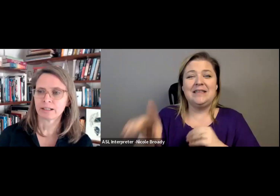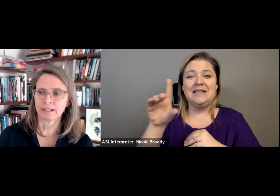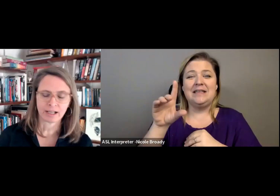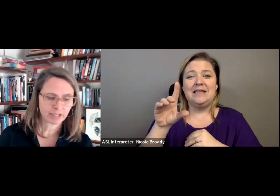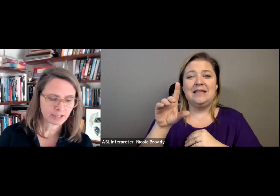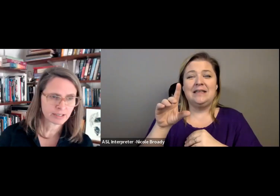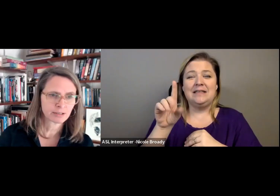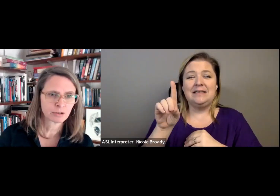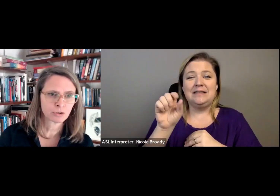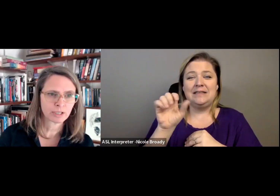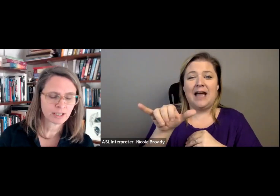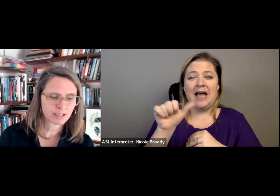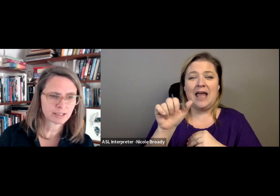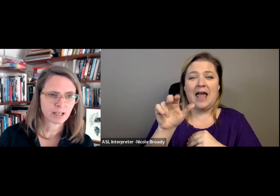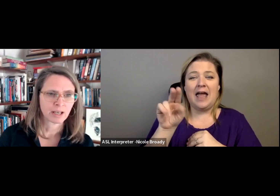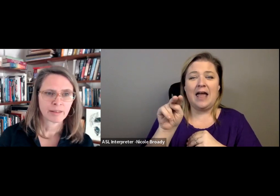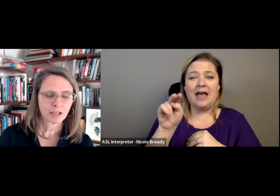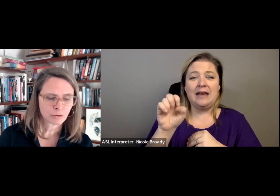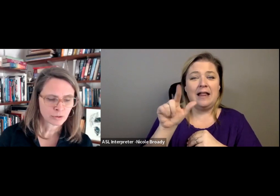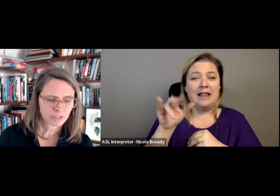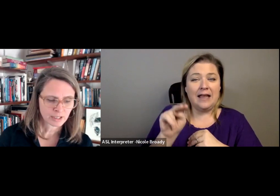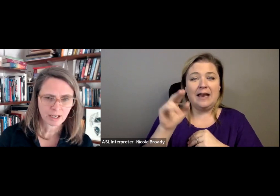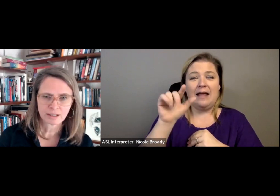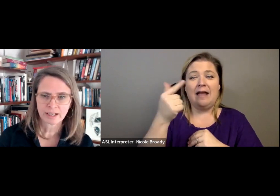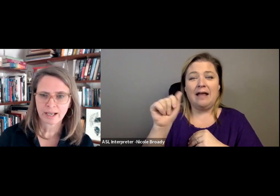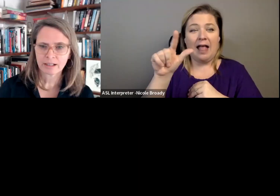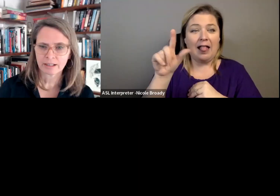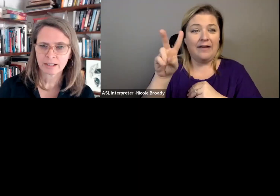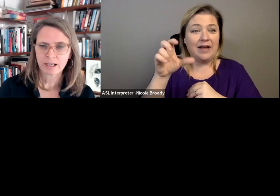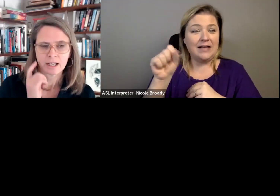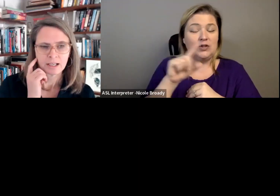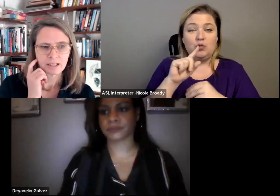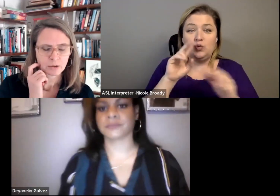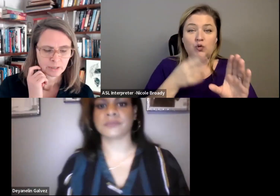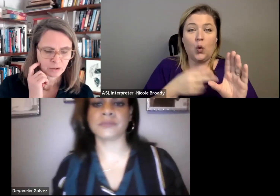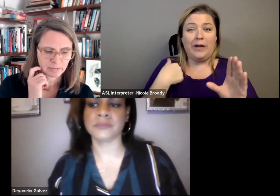galvus to join us. Thank you, Susan, and Diana Lin is going to